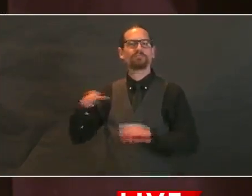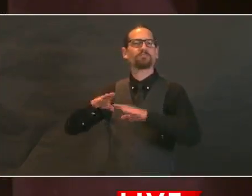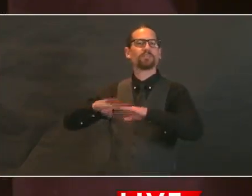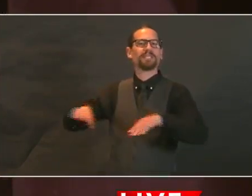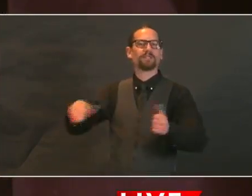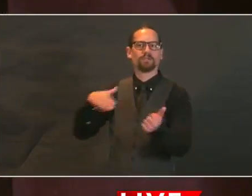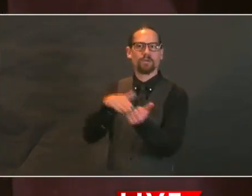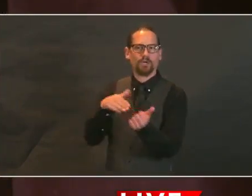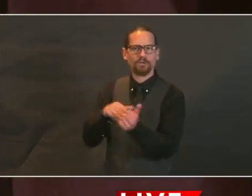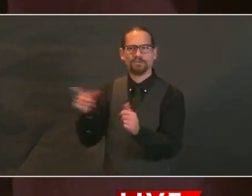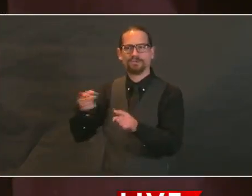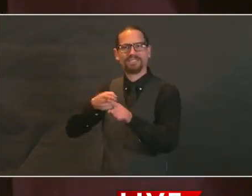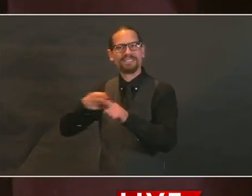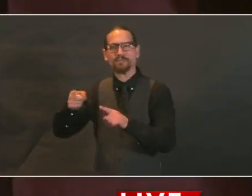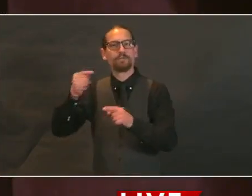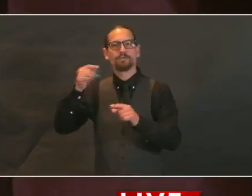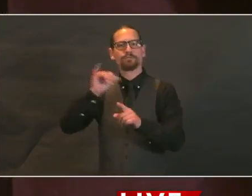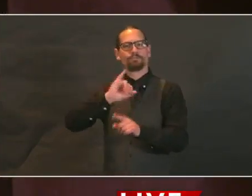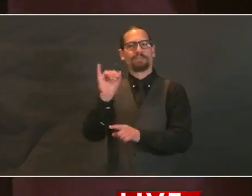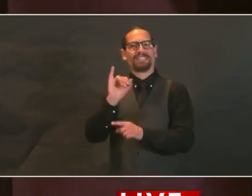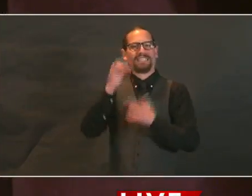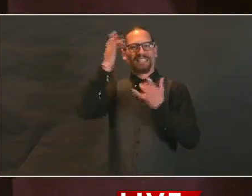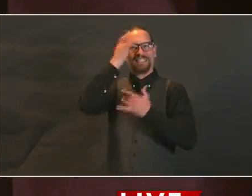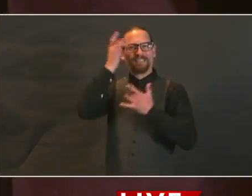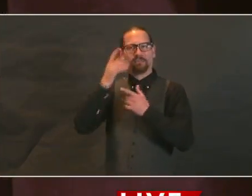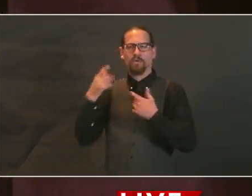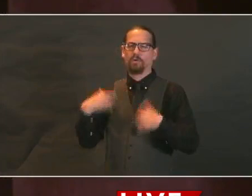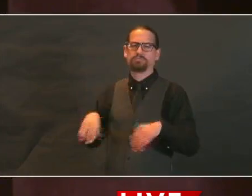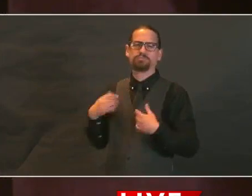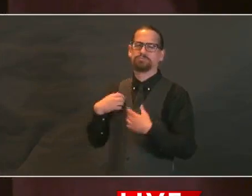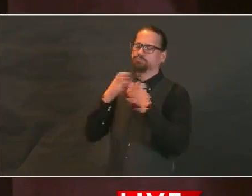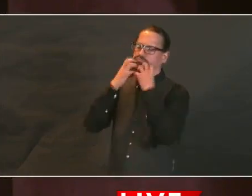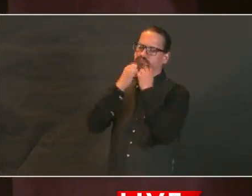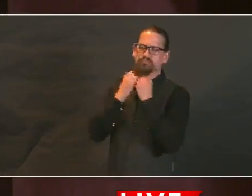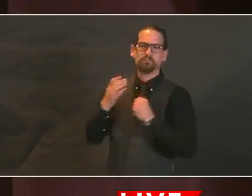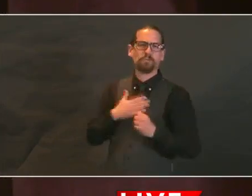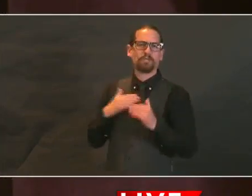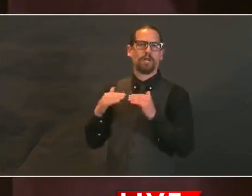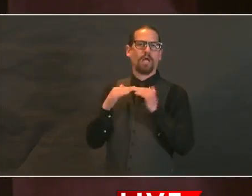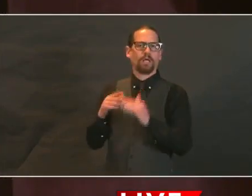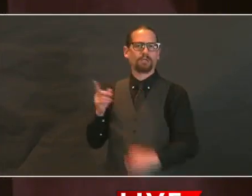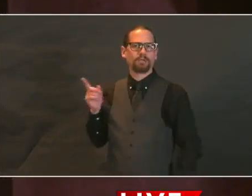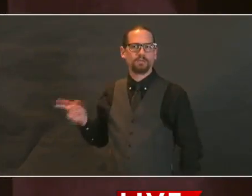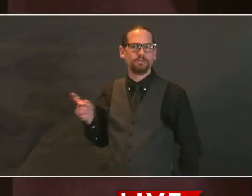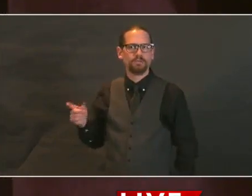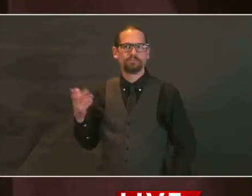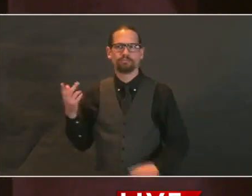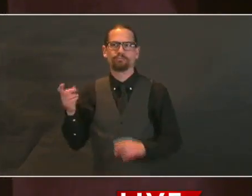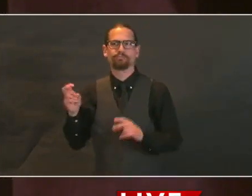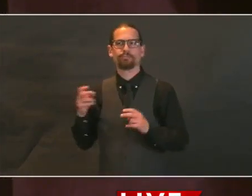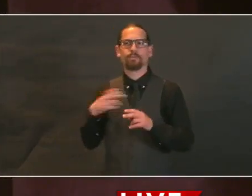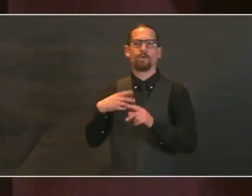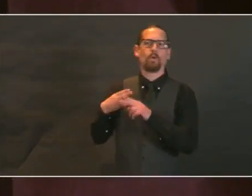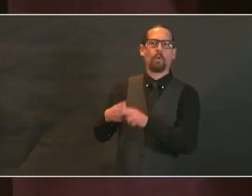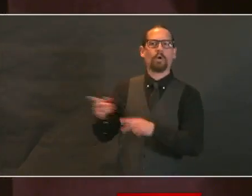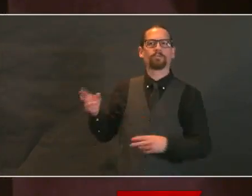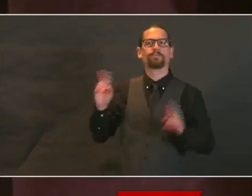AND ALSO SABINA HOLLAND. SHE'S A PEDIATRICIAN AND PEDIATRIC